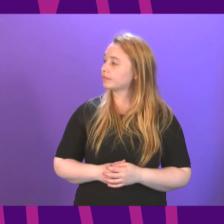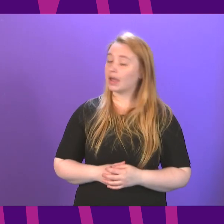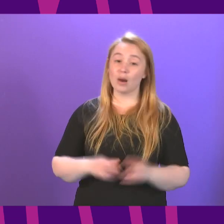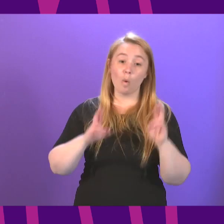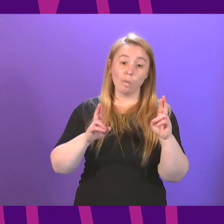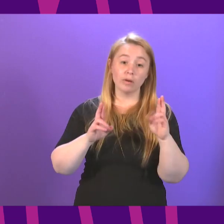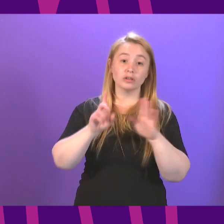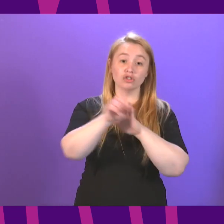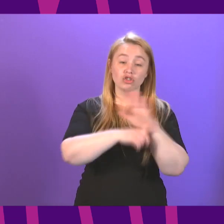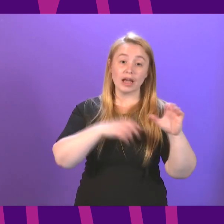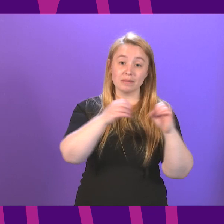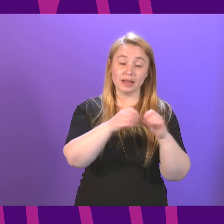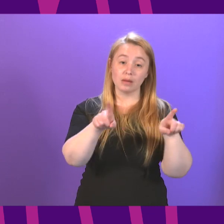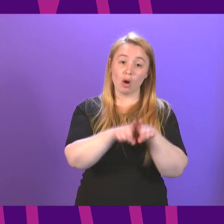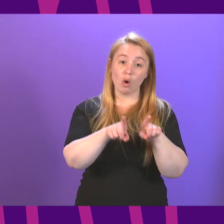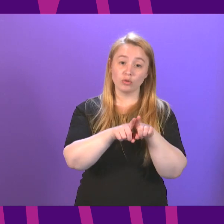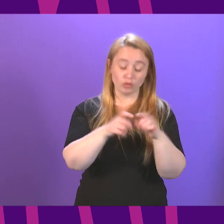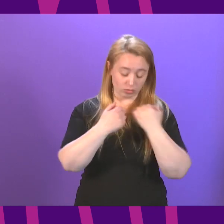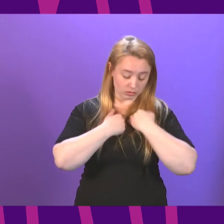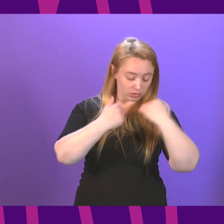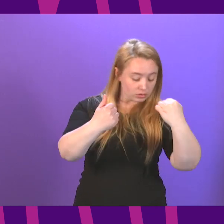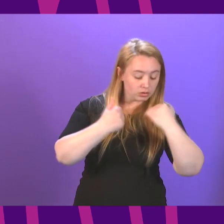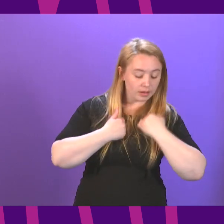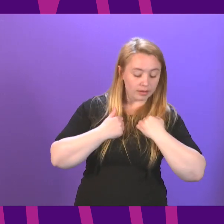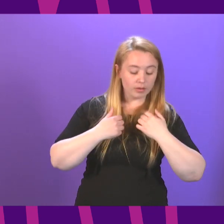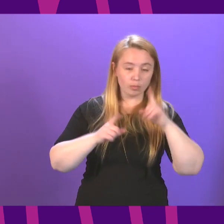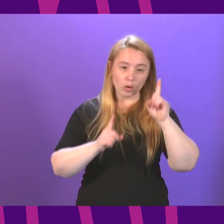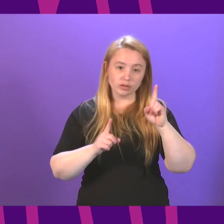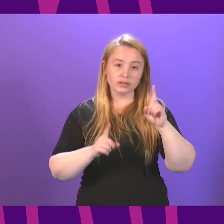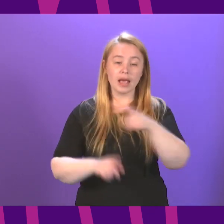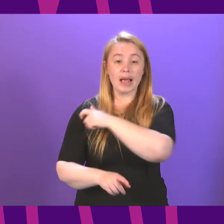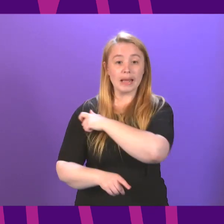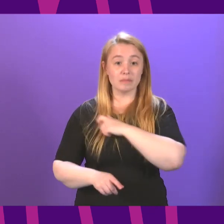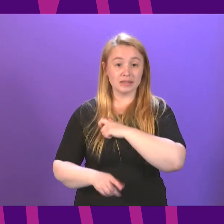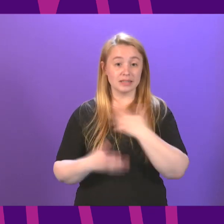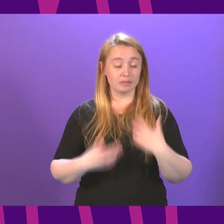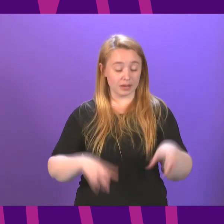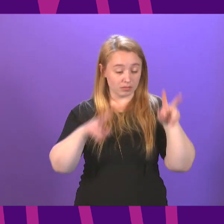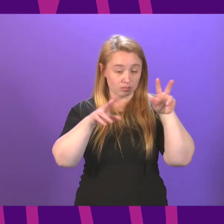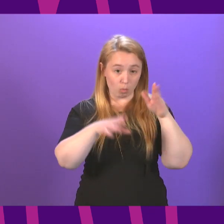Baillie will reflect on the fact that, in doing its important work, the committee also